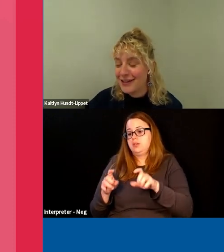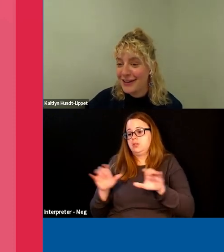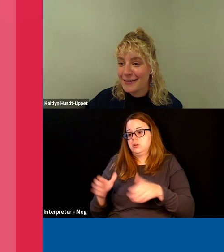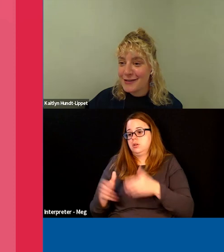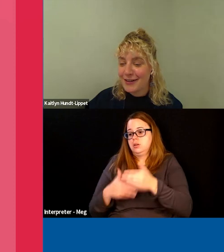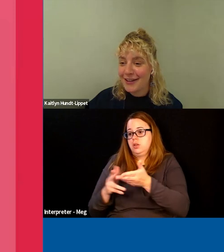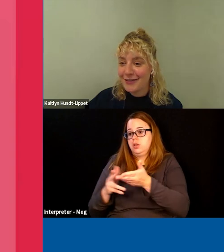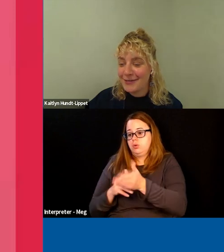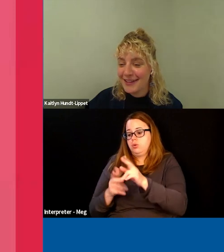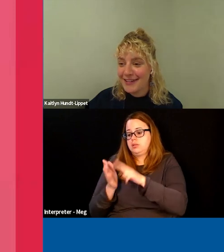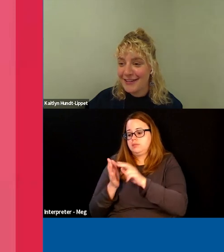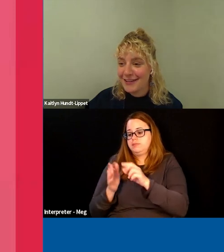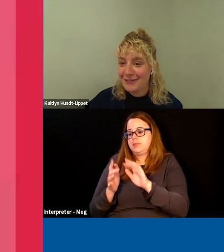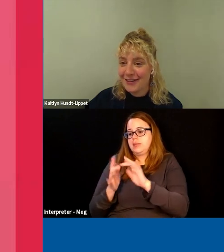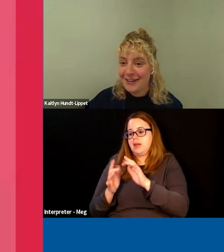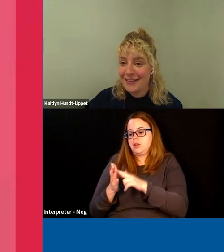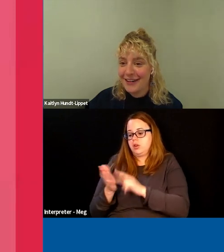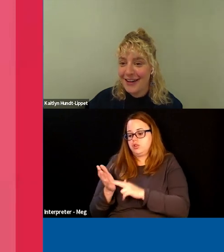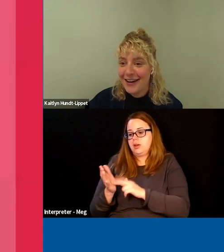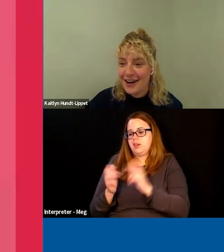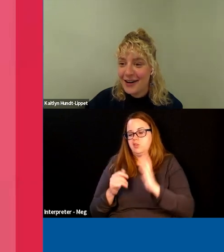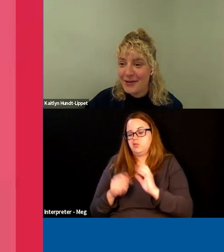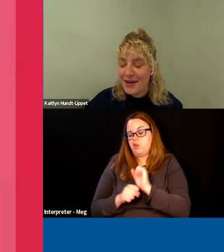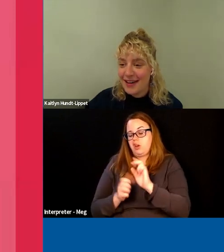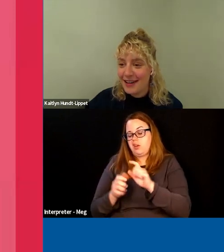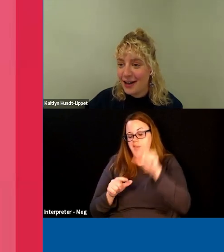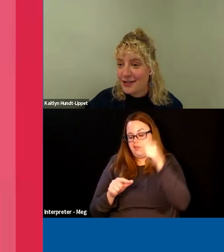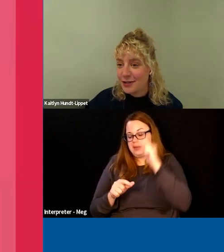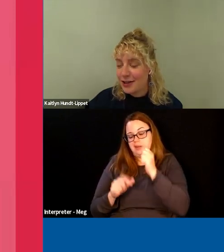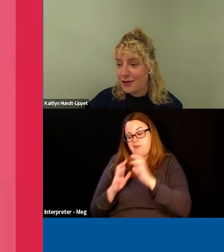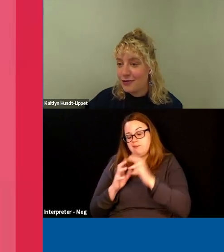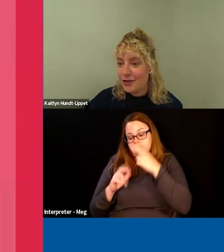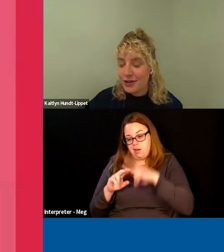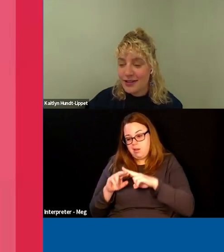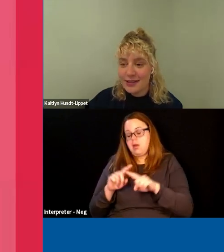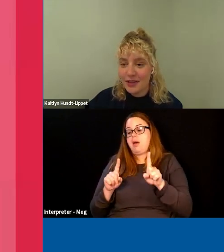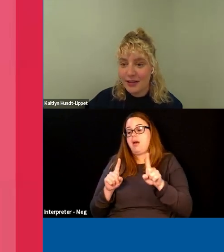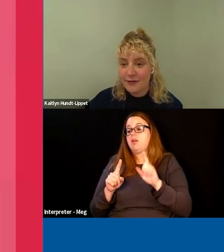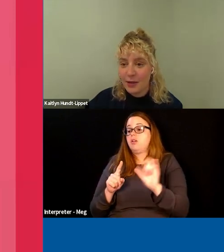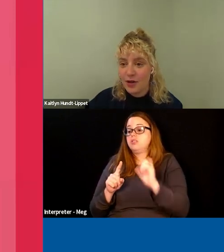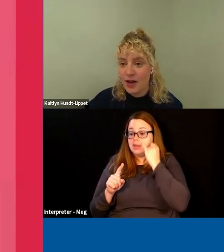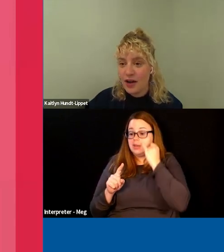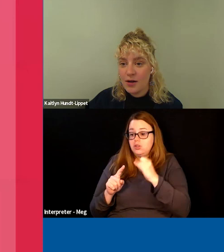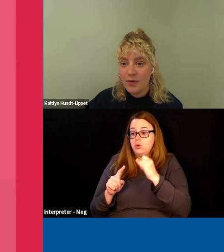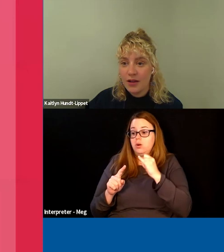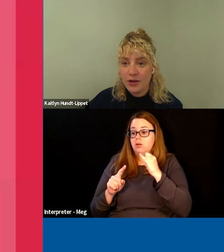which I used to work in government. It's not that fun. And then also if you do look into something like Fable,